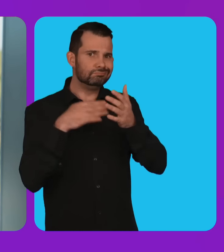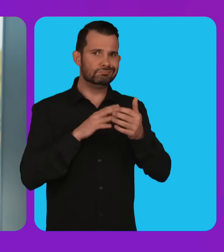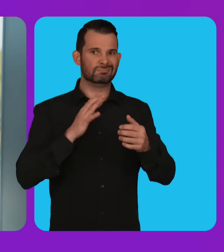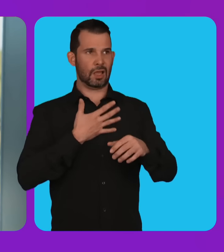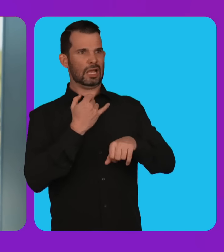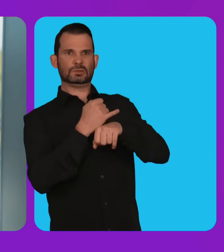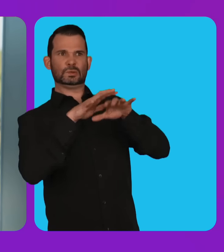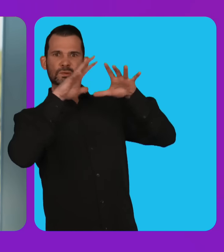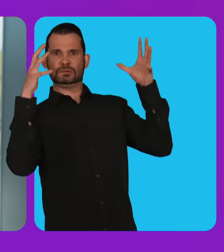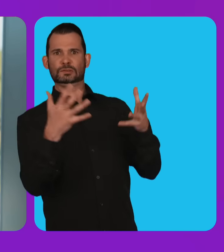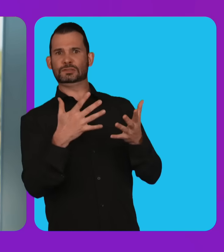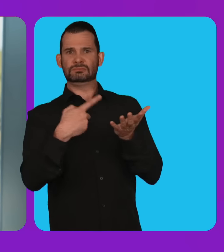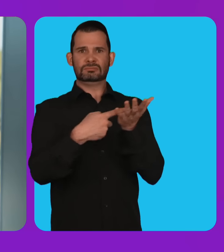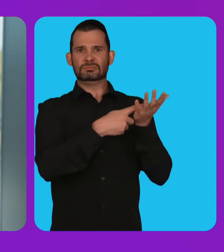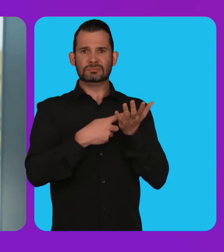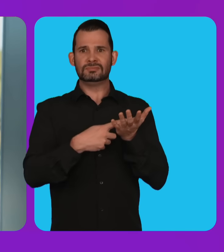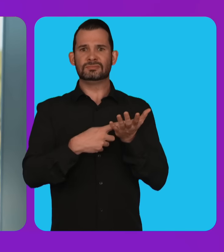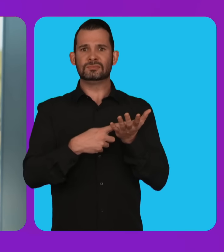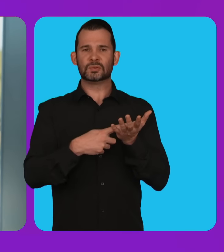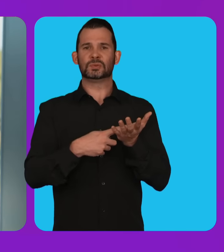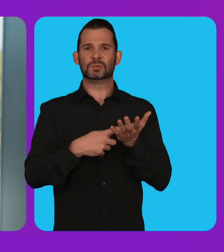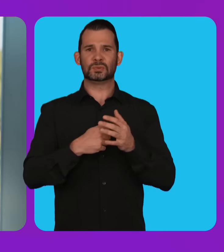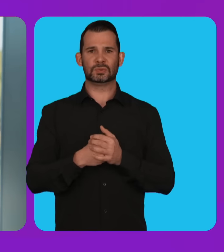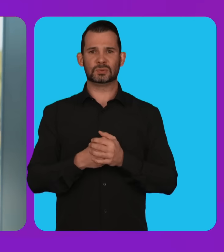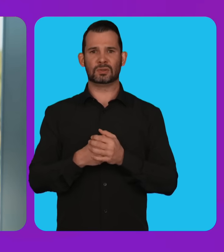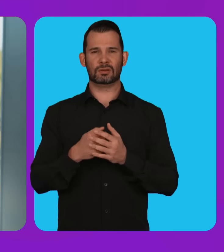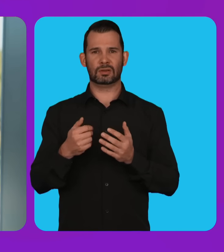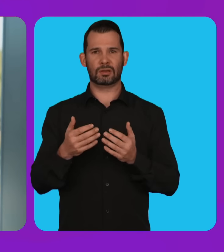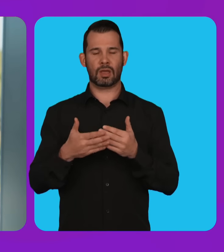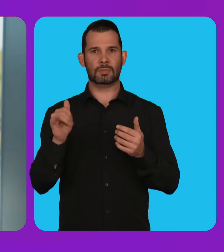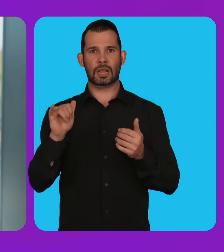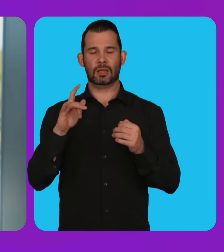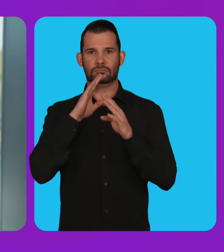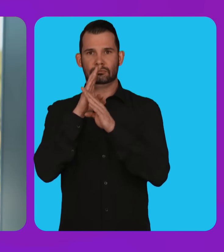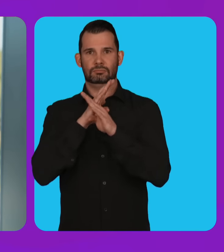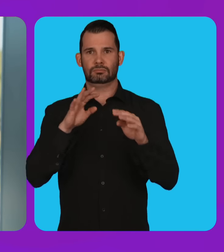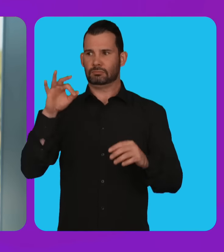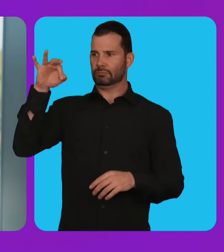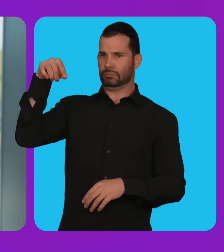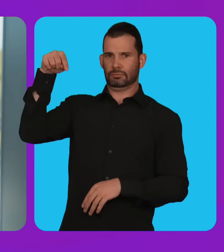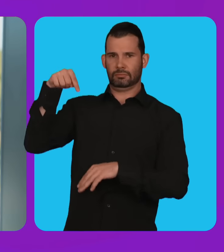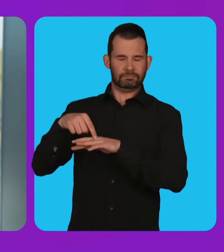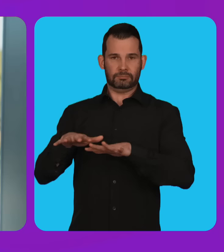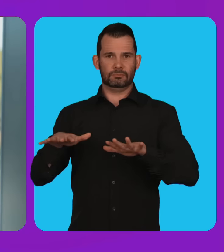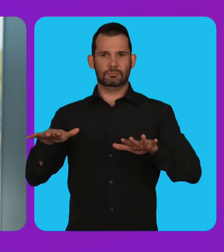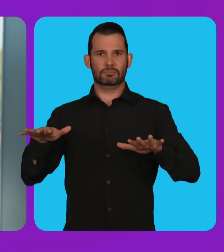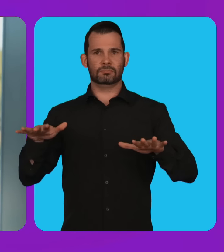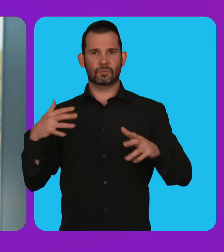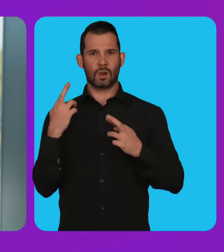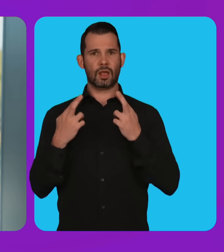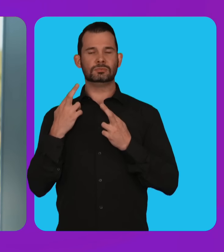in our institution. And it was like the penny dropped. I realized, oh, I know why I'm here.